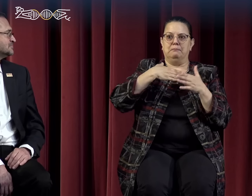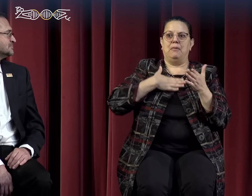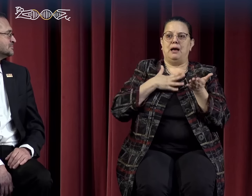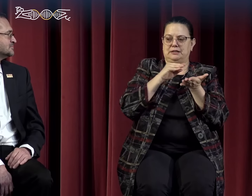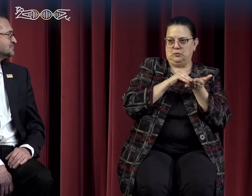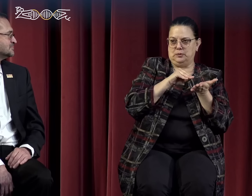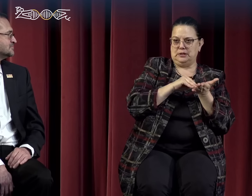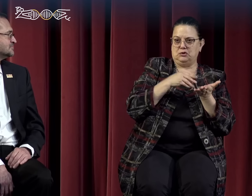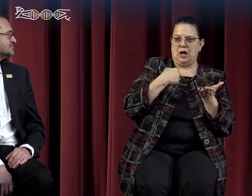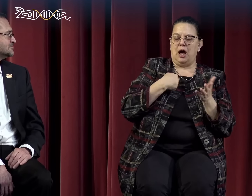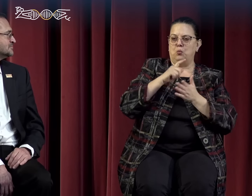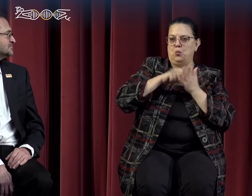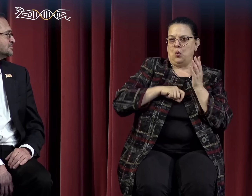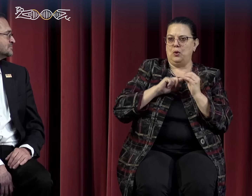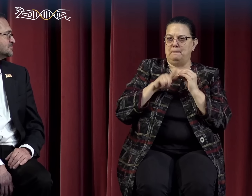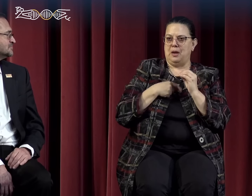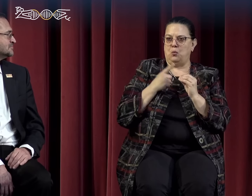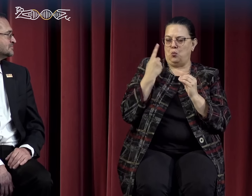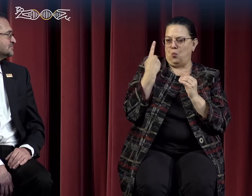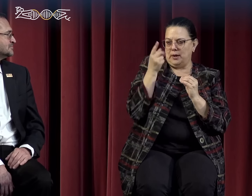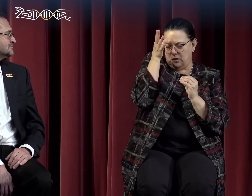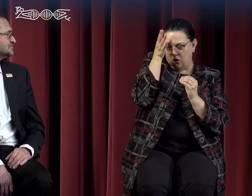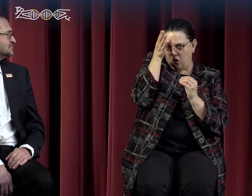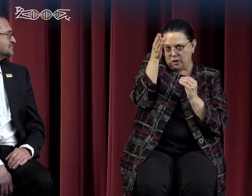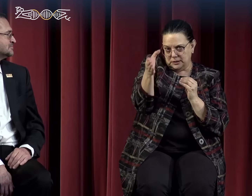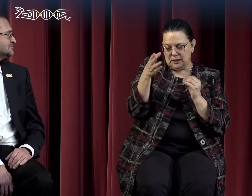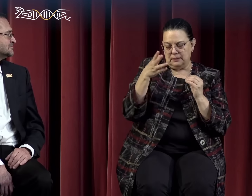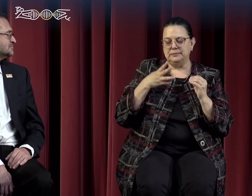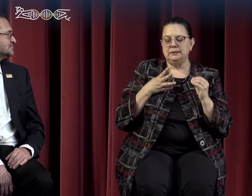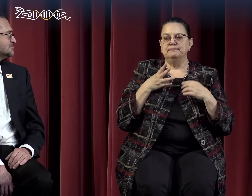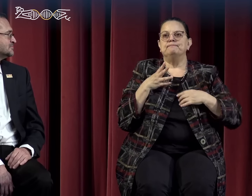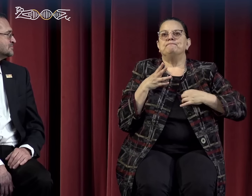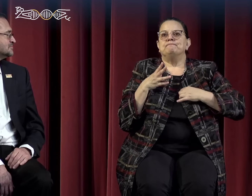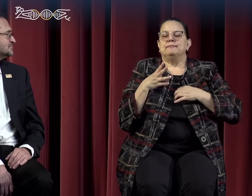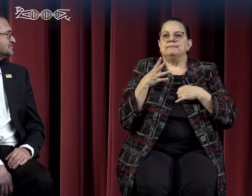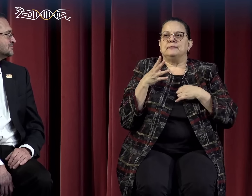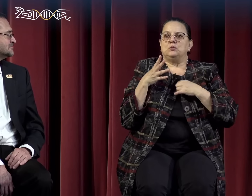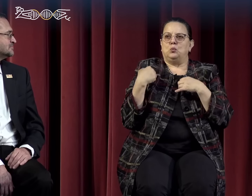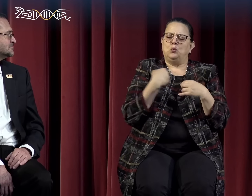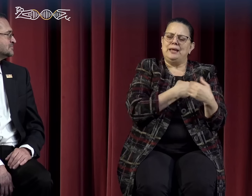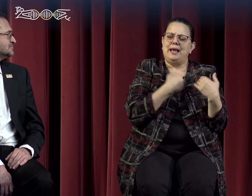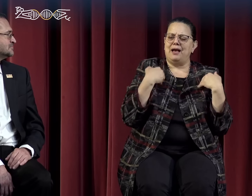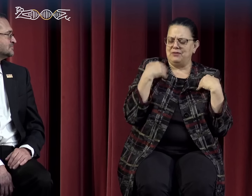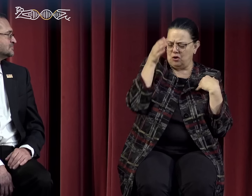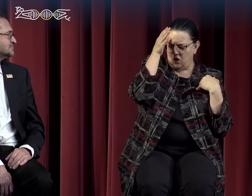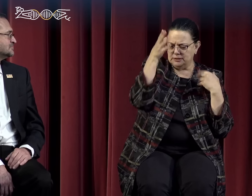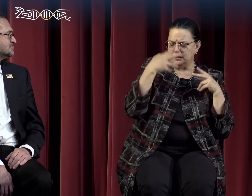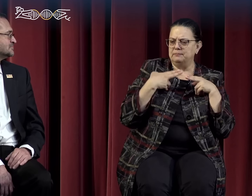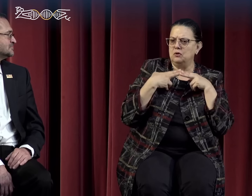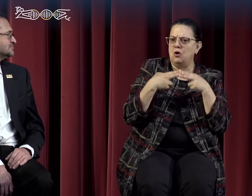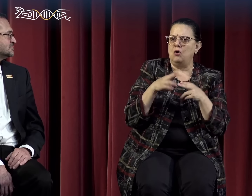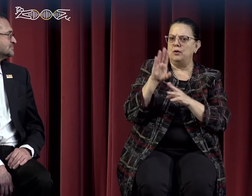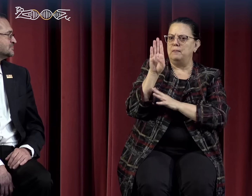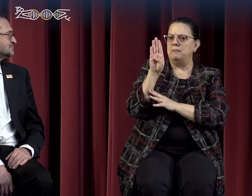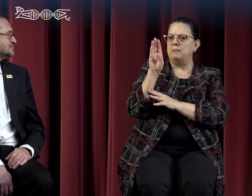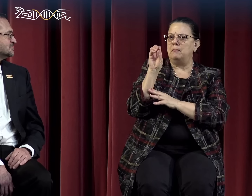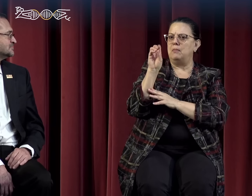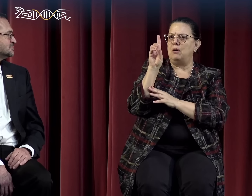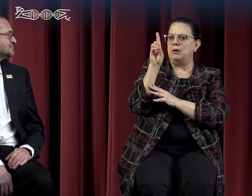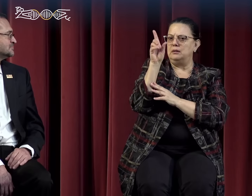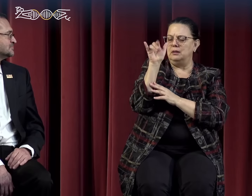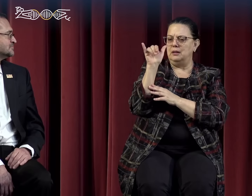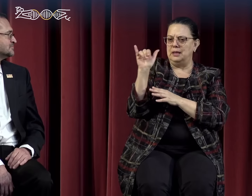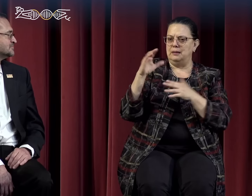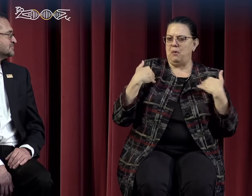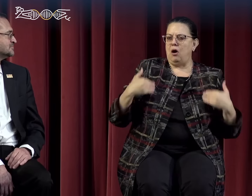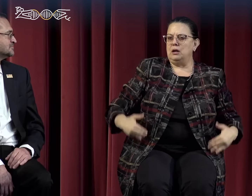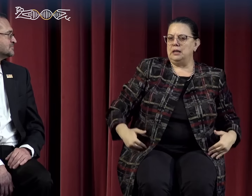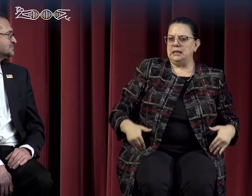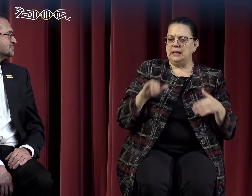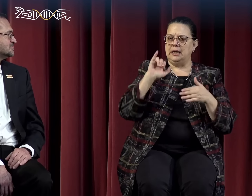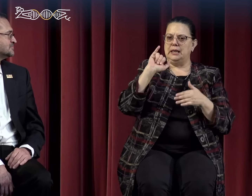In my dissertation, I wrote about a specific concept.